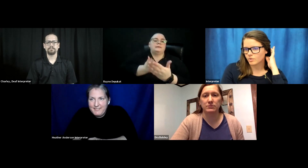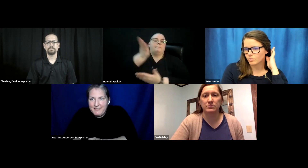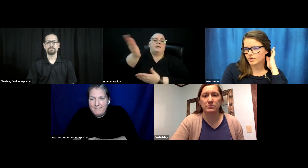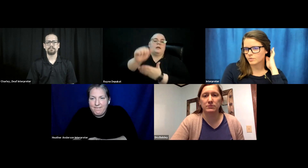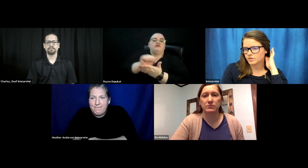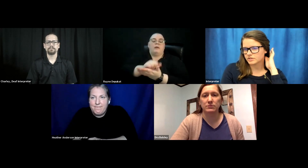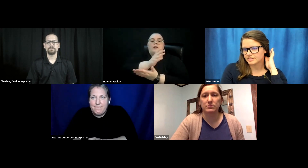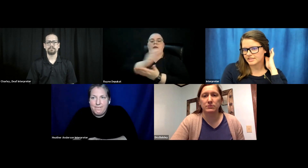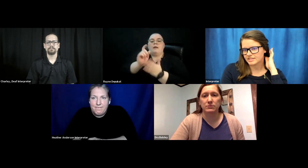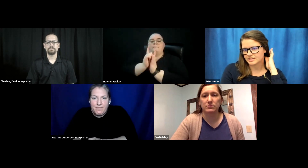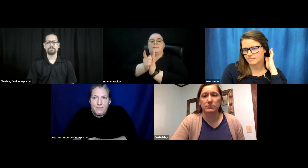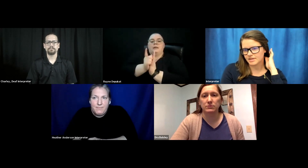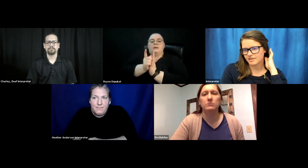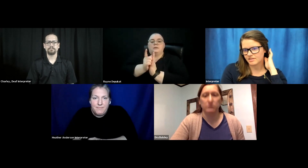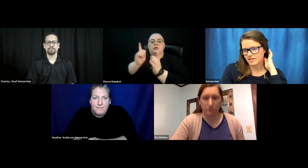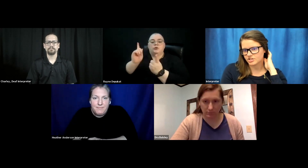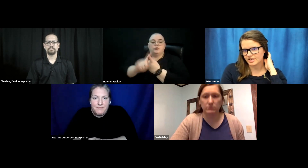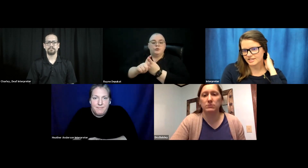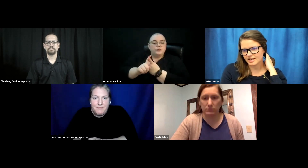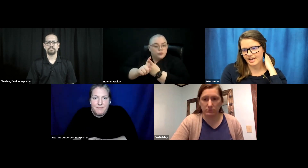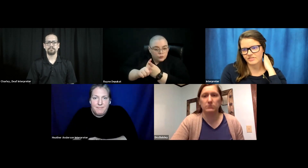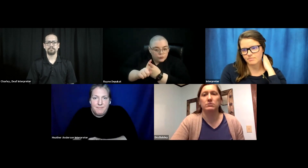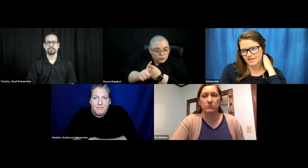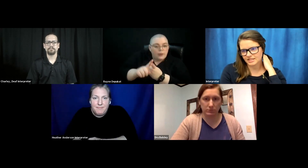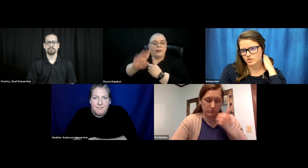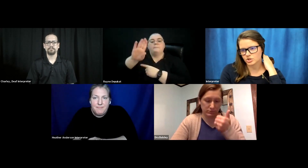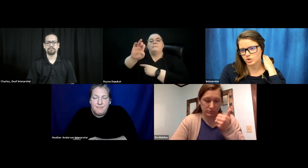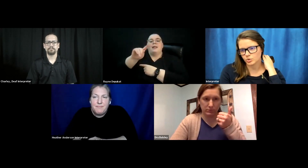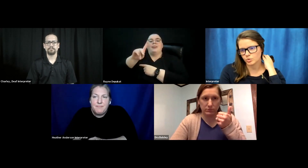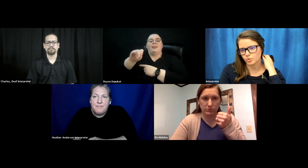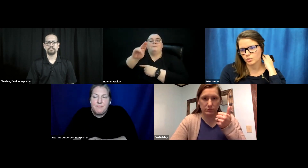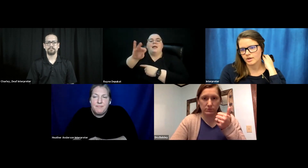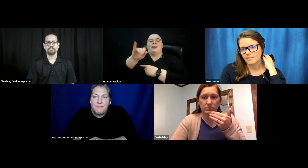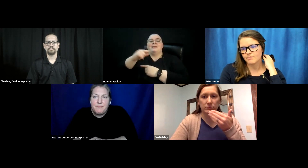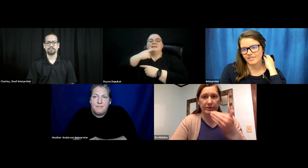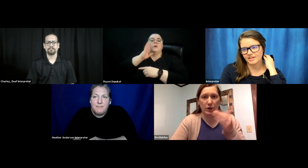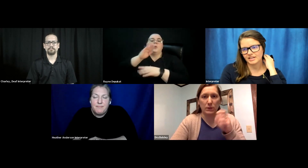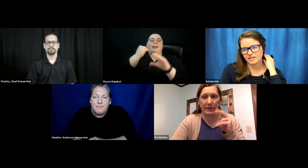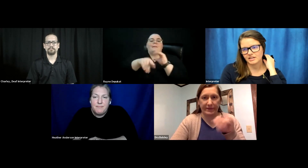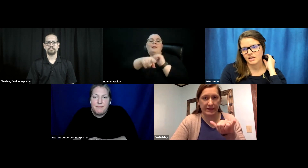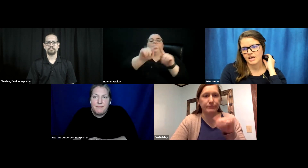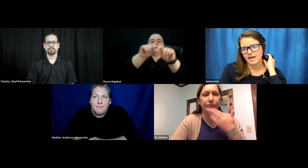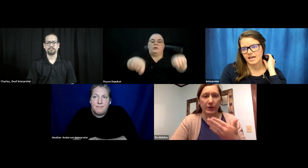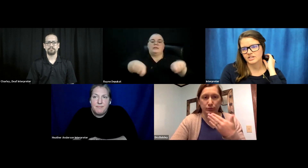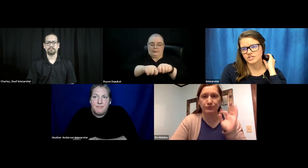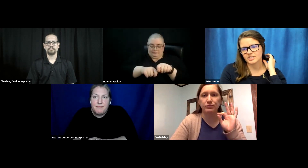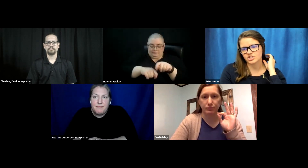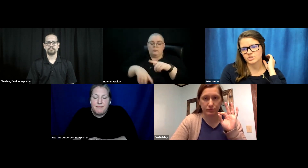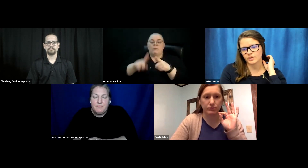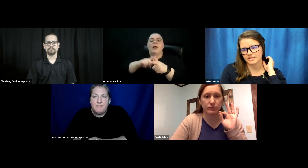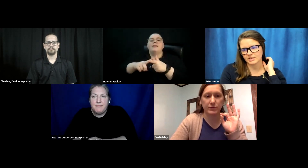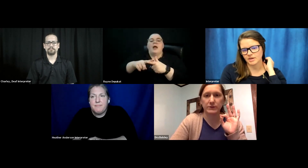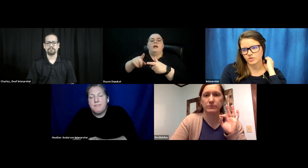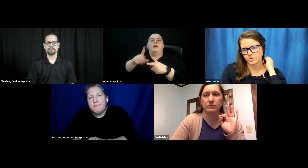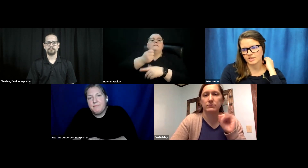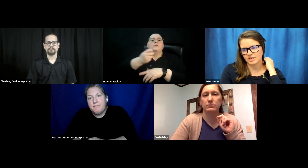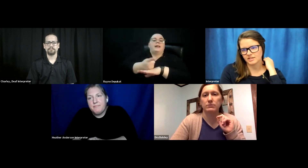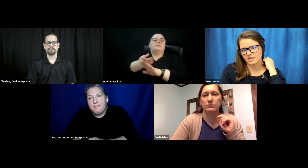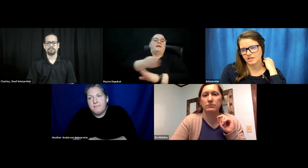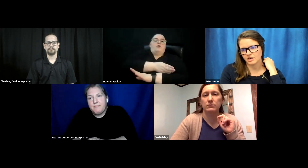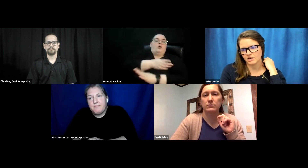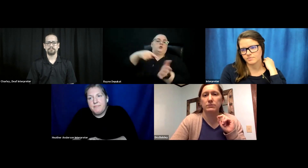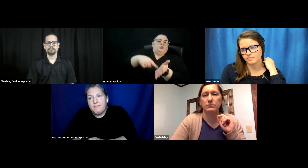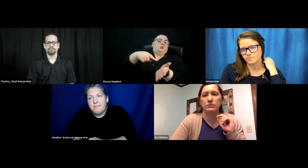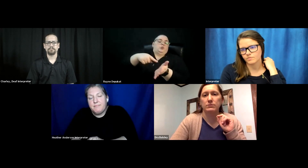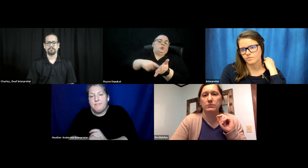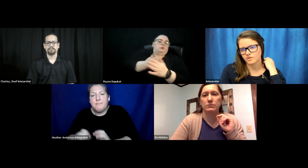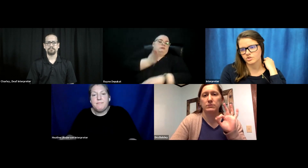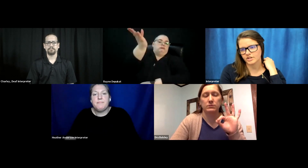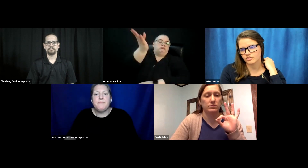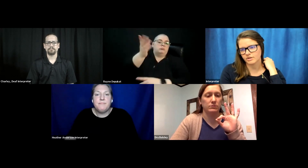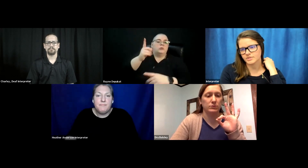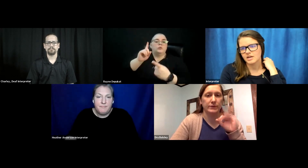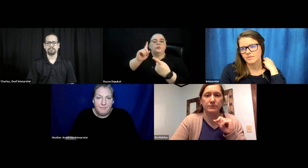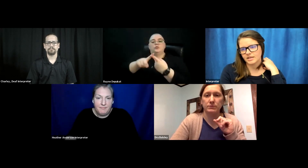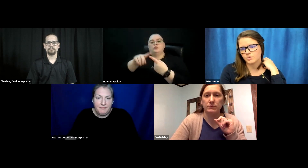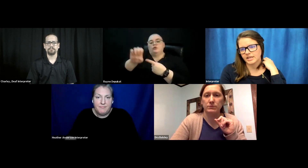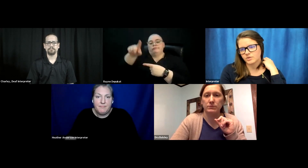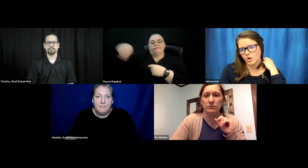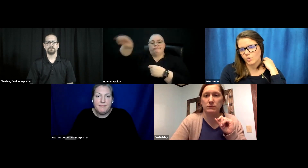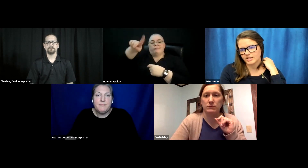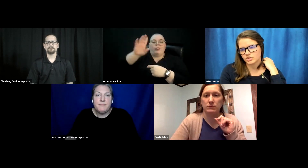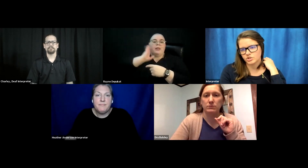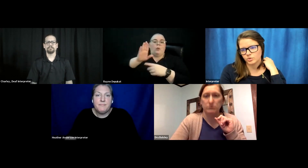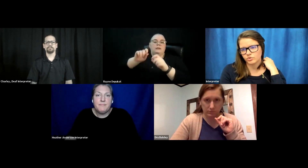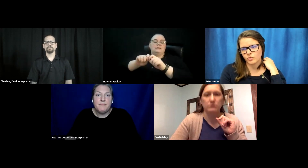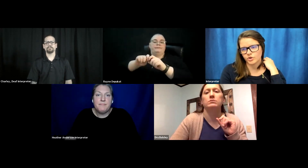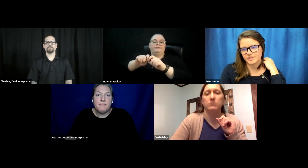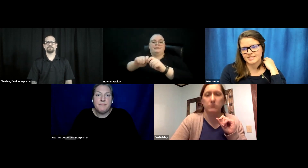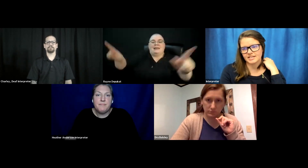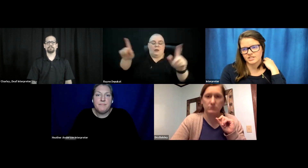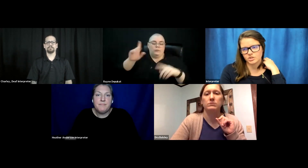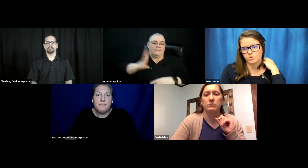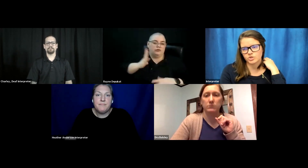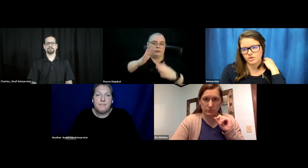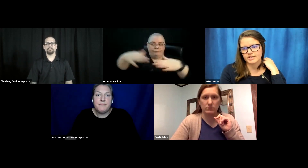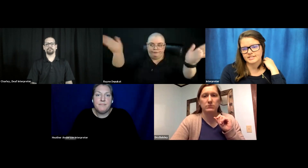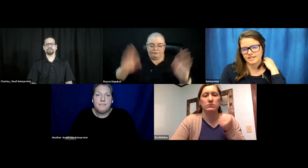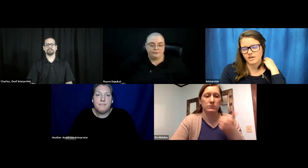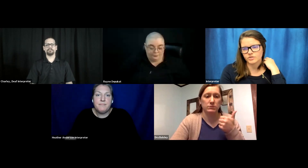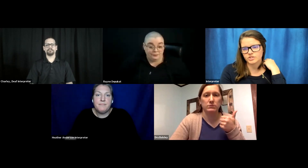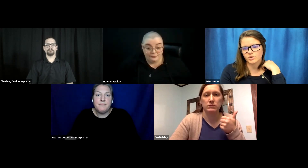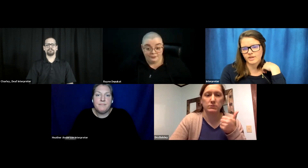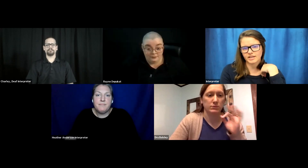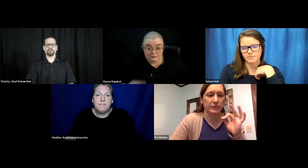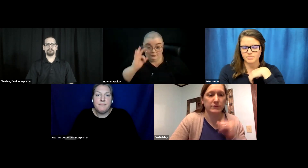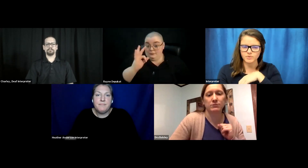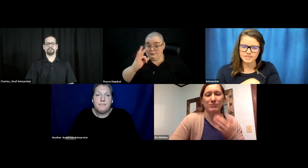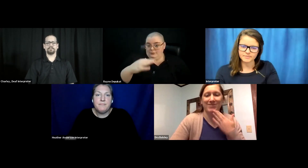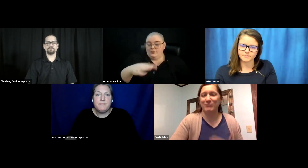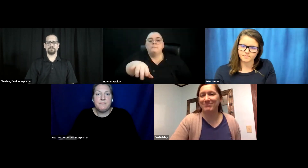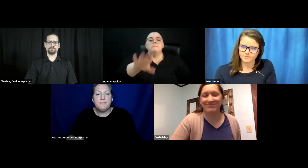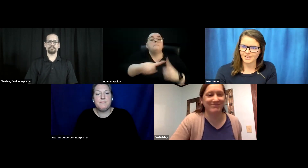Um, we will need to submit the agenda and the minutes to Bethany, and she said she's going to email you the, the transcript, and we'll let you know when it's due for you to send it to to earnest and others so that it can be posted.